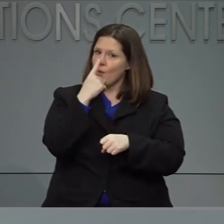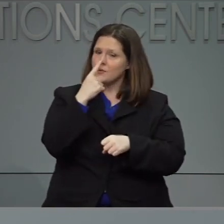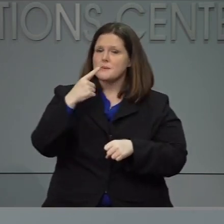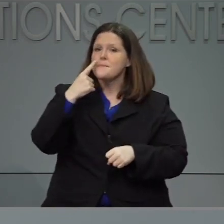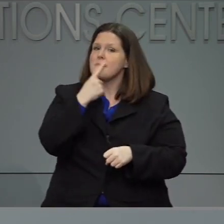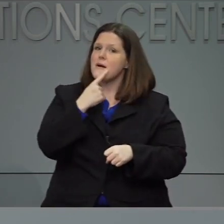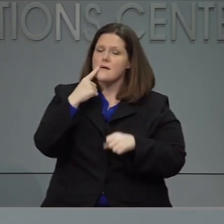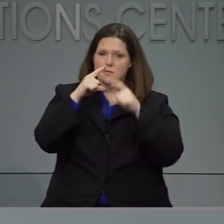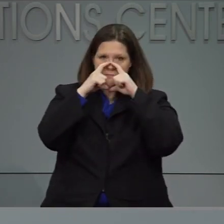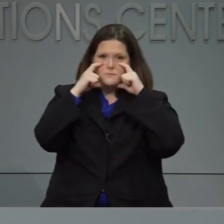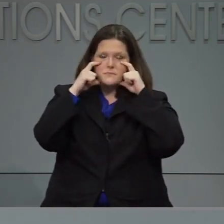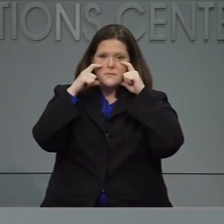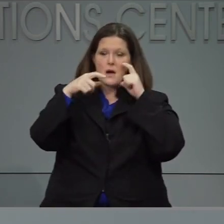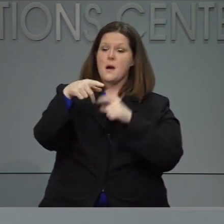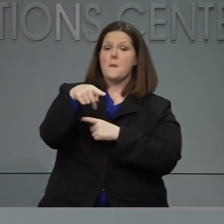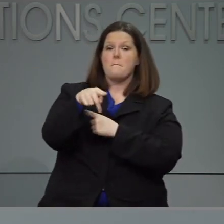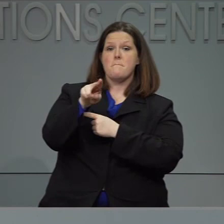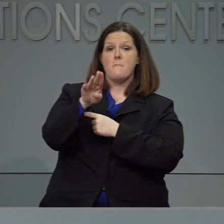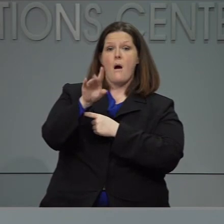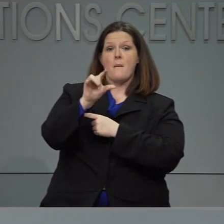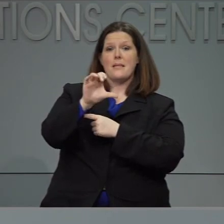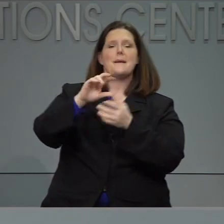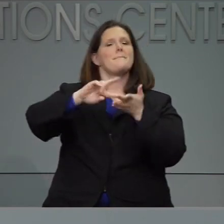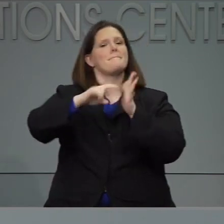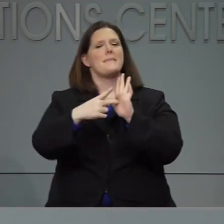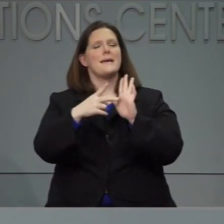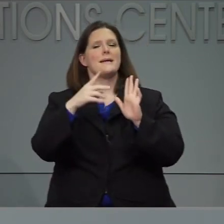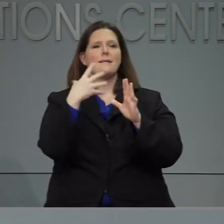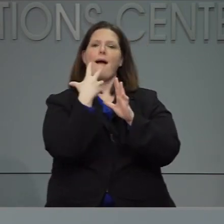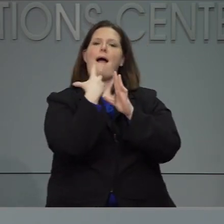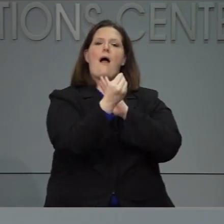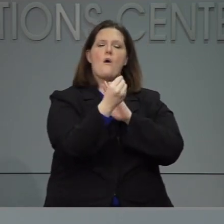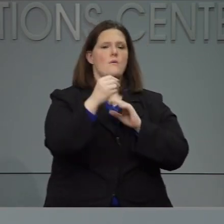AROUND PEOPLE WHO ARE NOT IN YOUR IMMEDIATE. HOUSEHOLD.